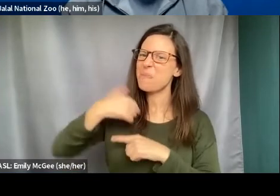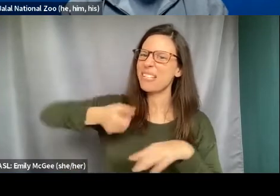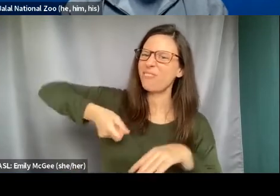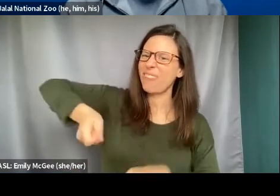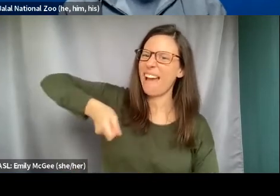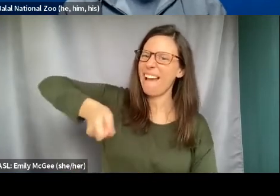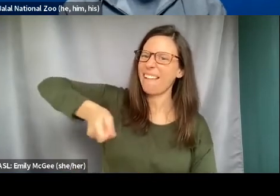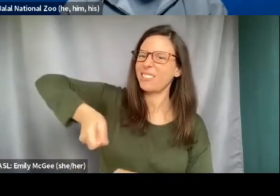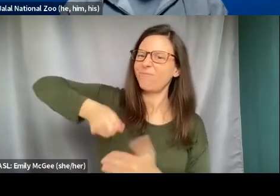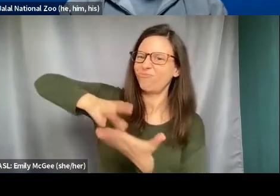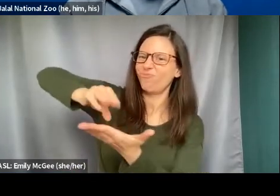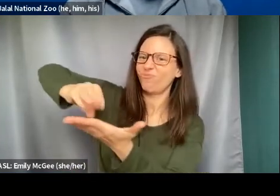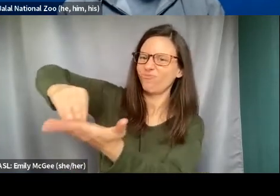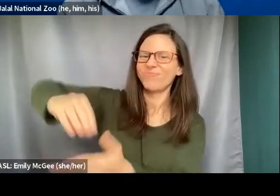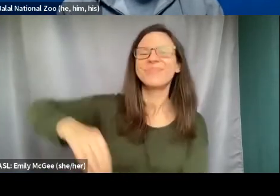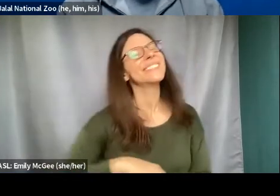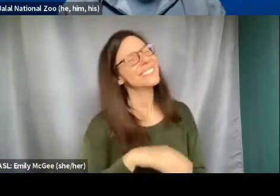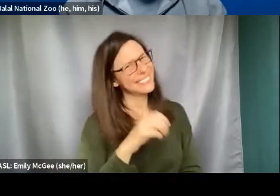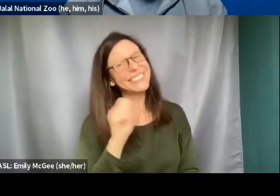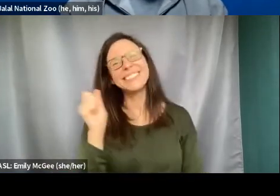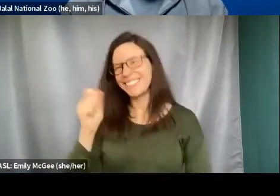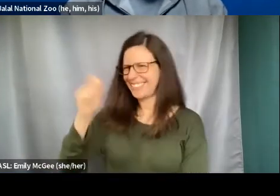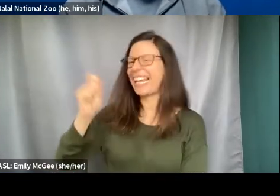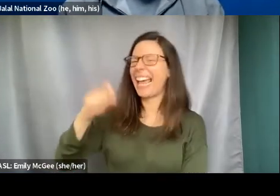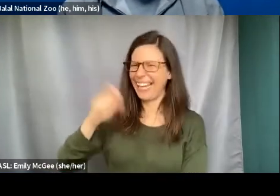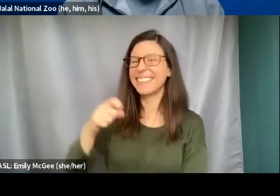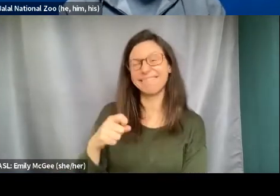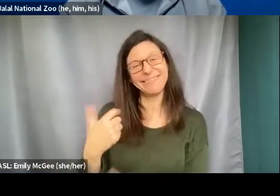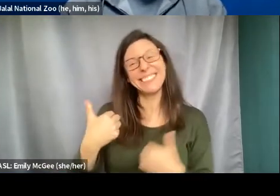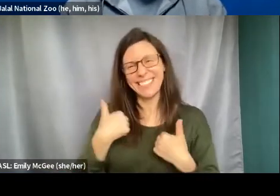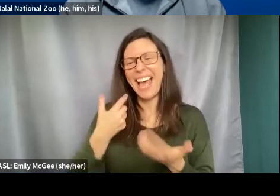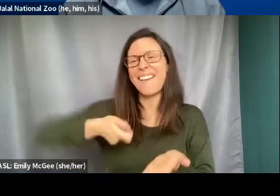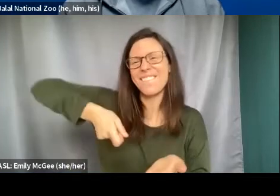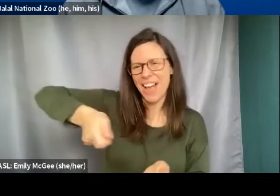to do it this just looks a little bit different. I didn't know that you could uh vacuum in the water